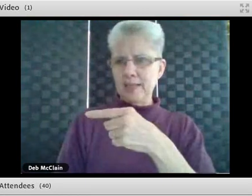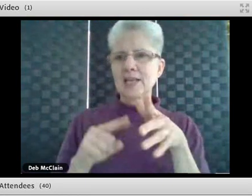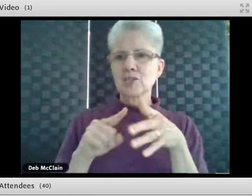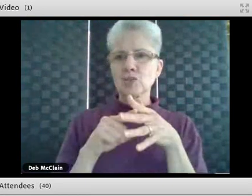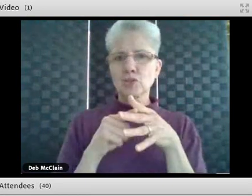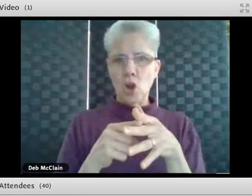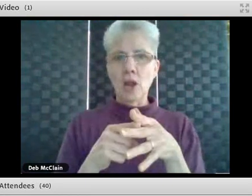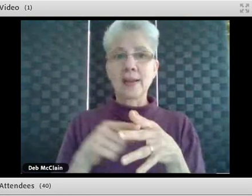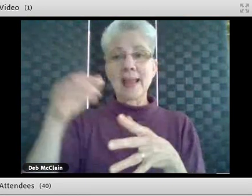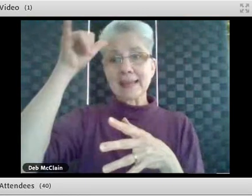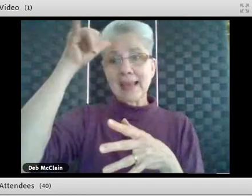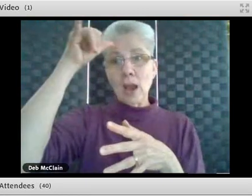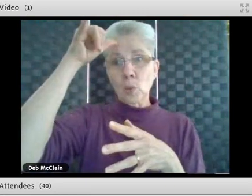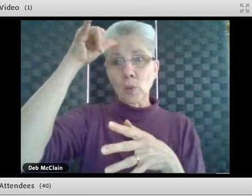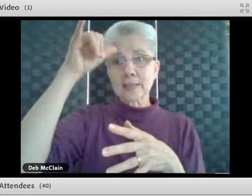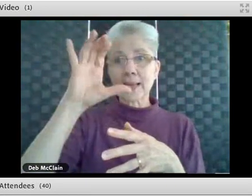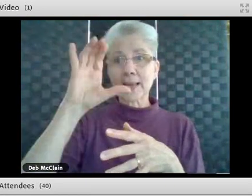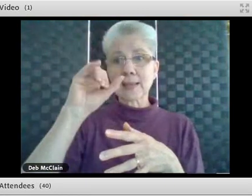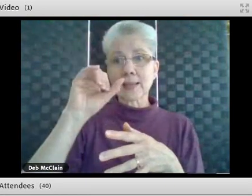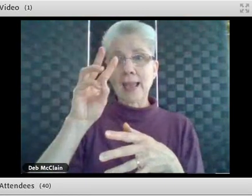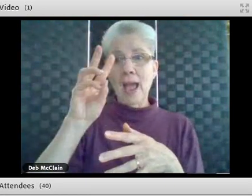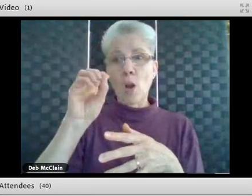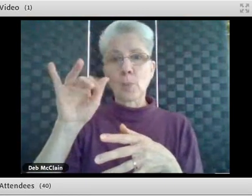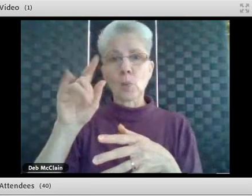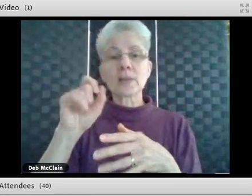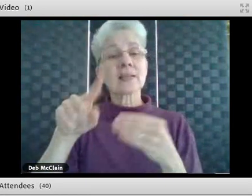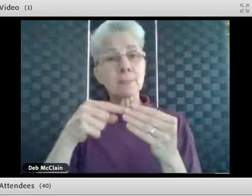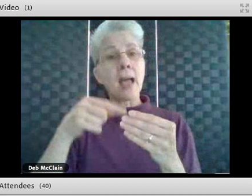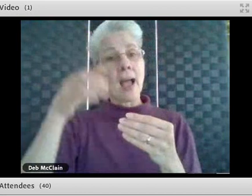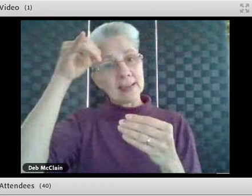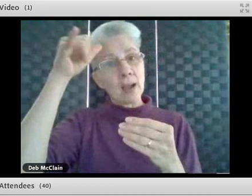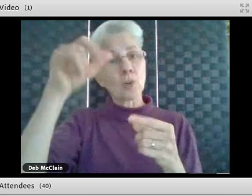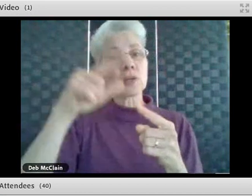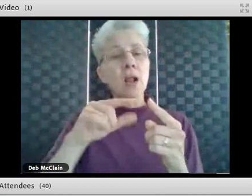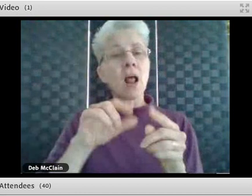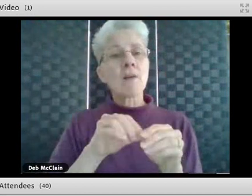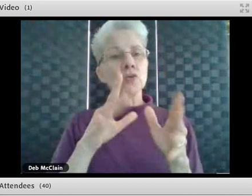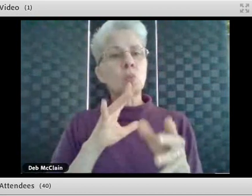the cowboys, yeah, it's about cowboys, so obviously, we want to include "cowboys"